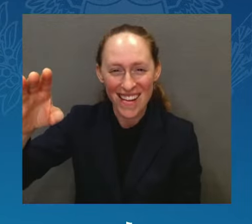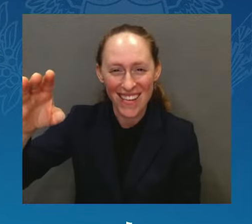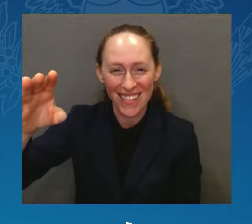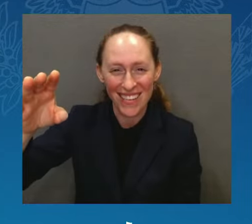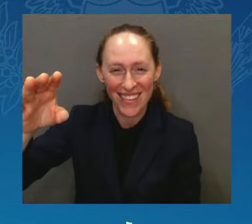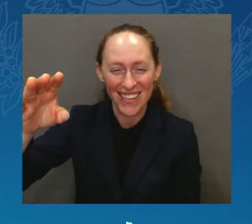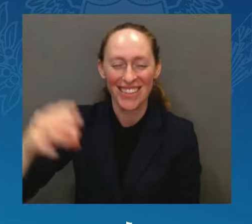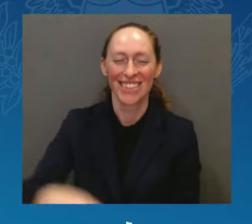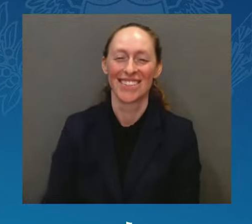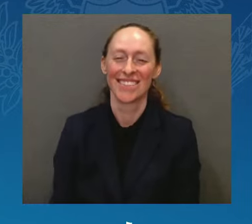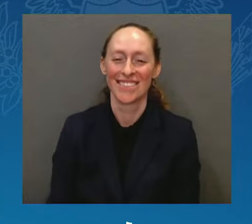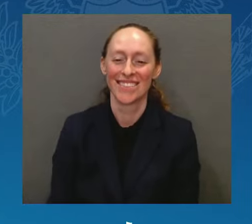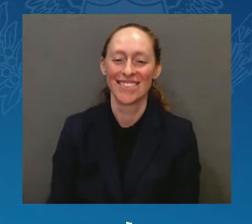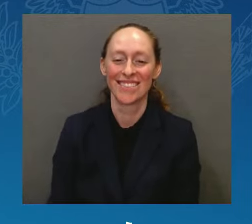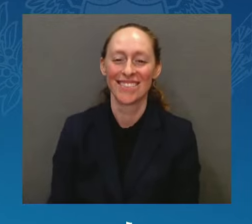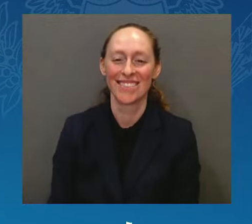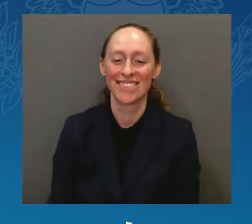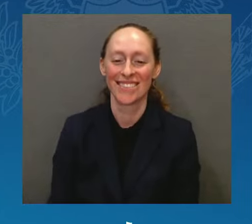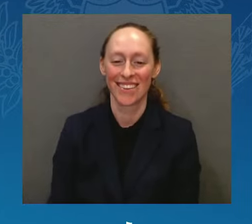Welcome, everyone, to the White House.